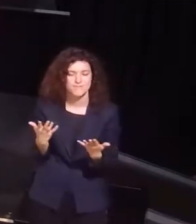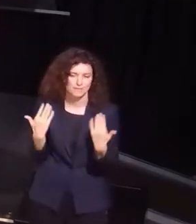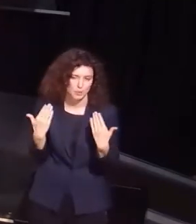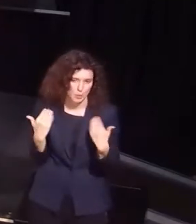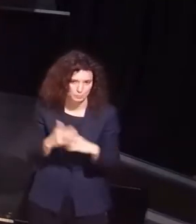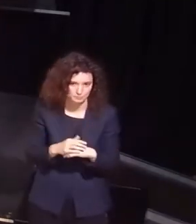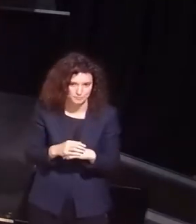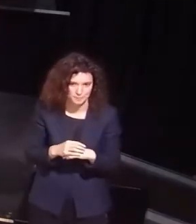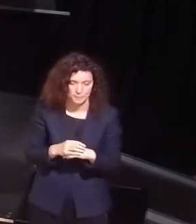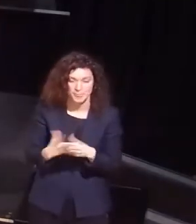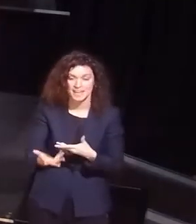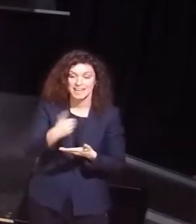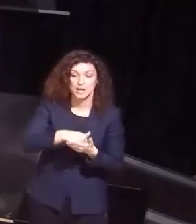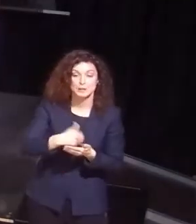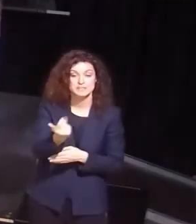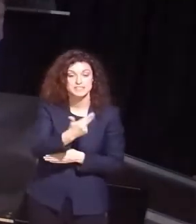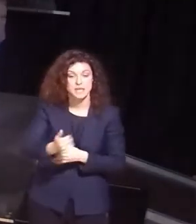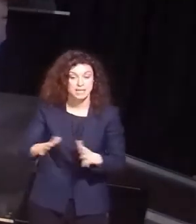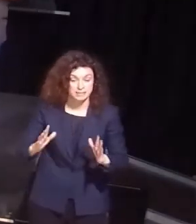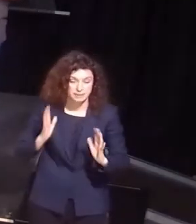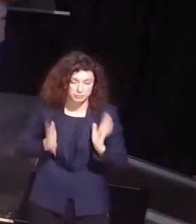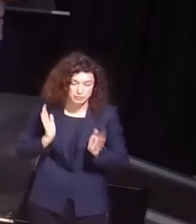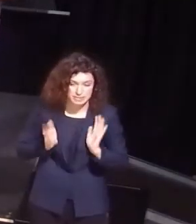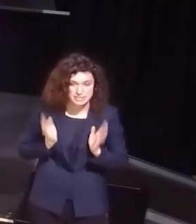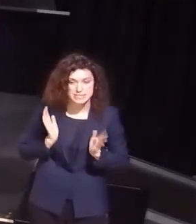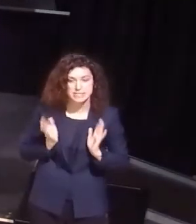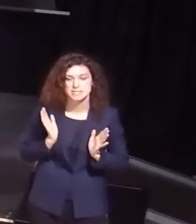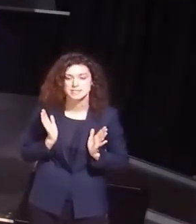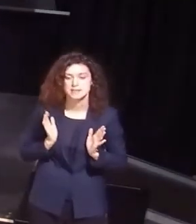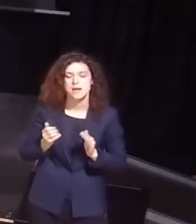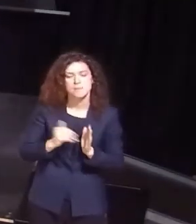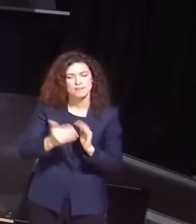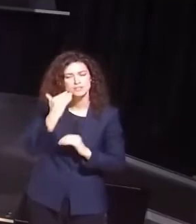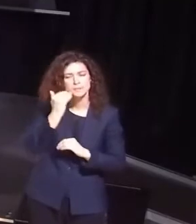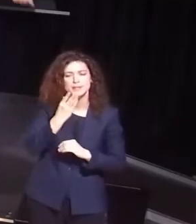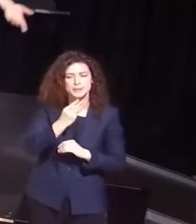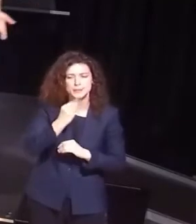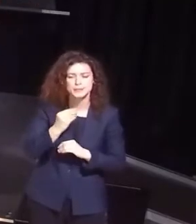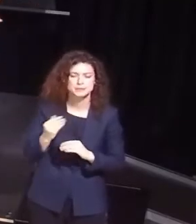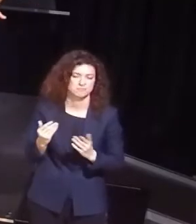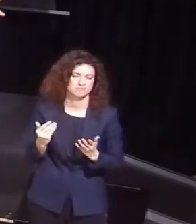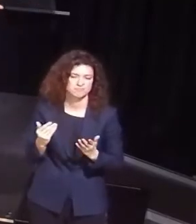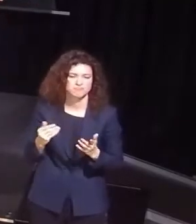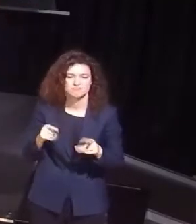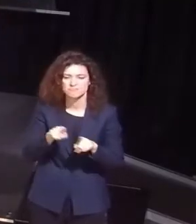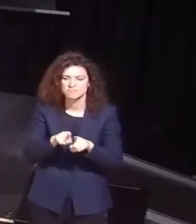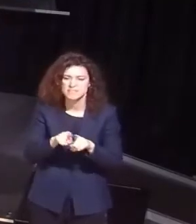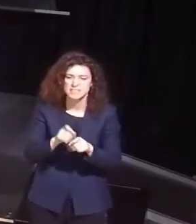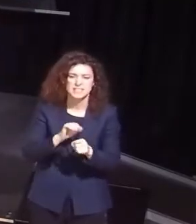Microsoft has been using inclusive design sprints now for a while. Titles such as Gears of War 5, Minecraft,